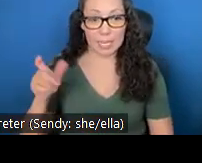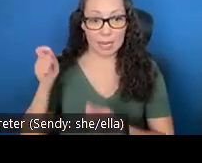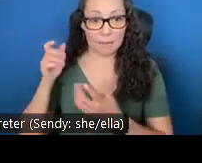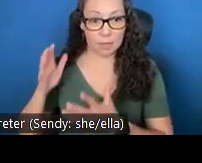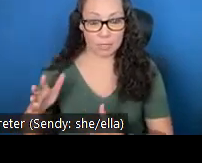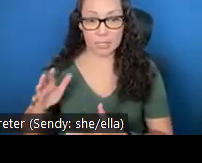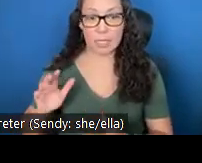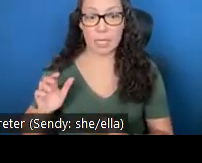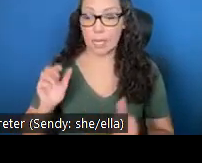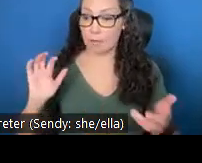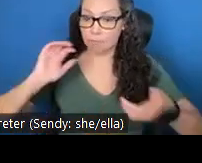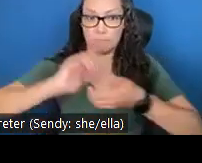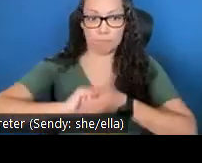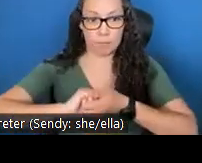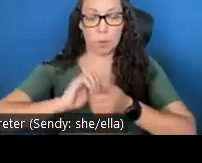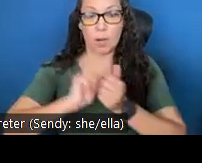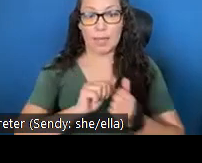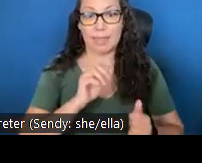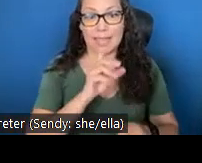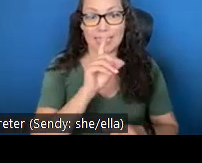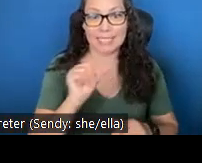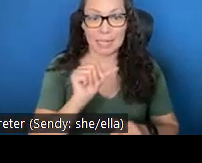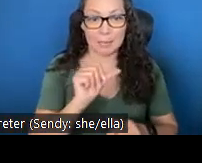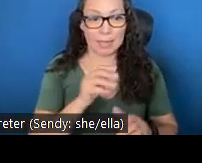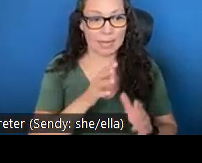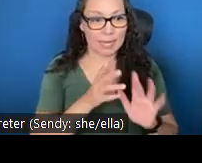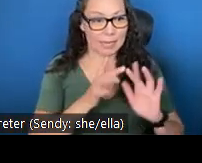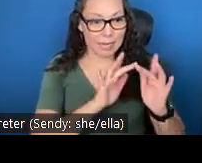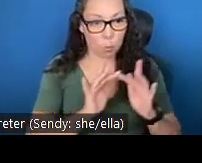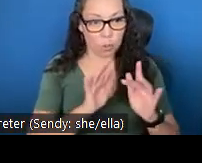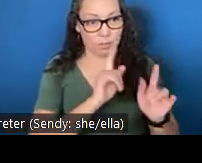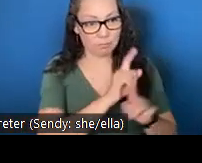across the Aging and Disability networks and you know as is embedded and contemplated in the state